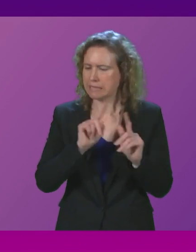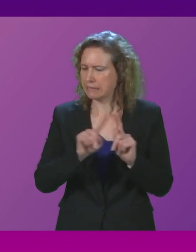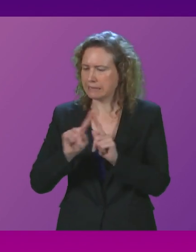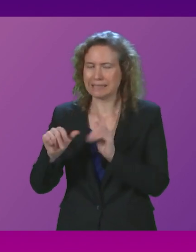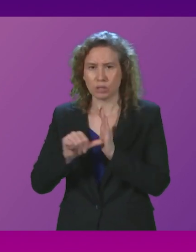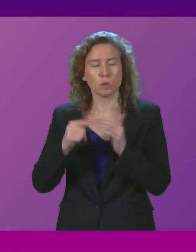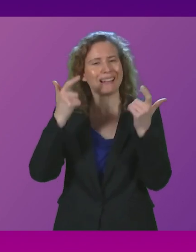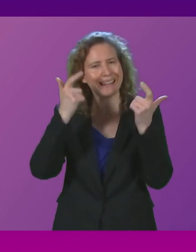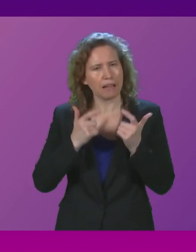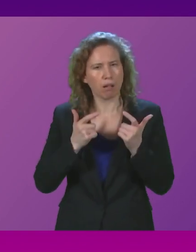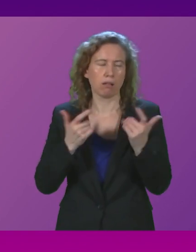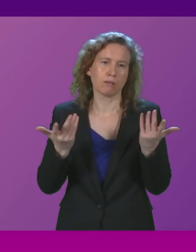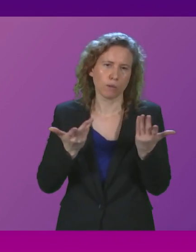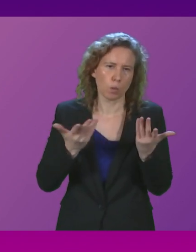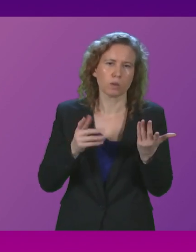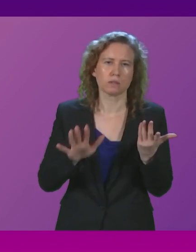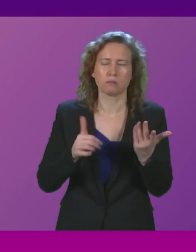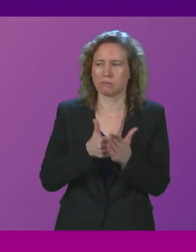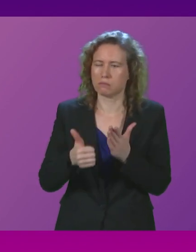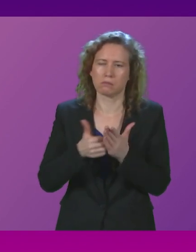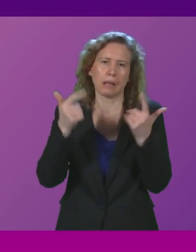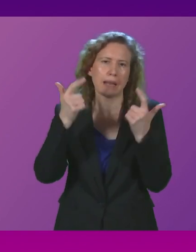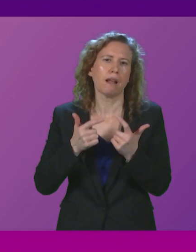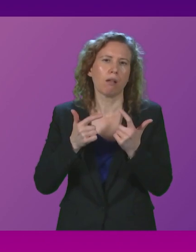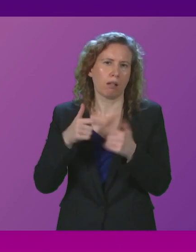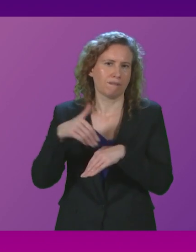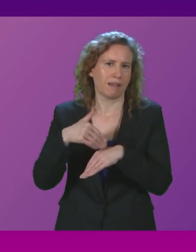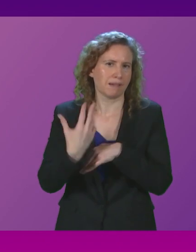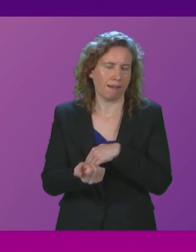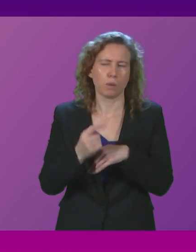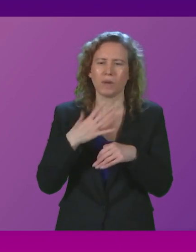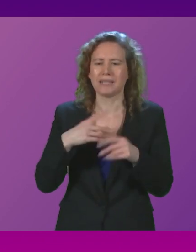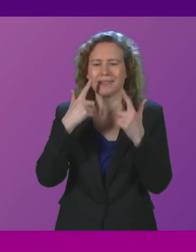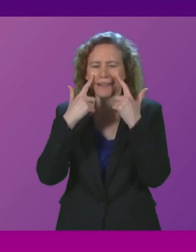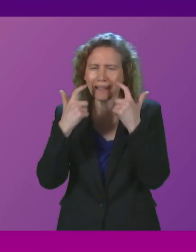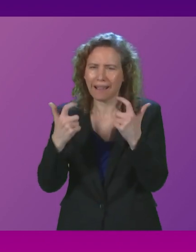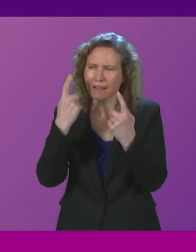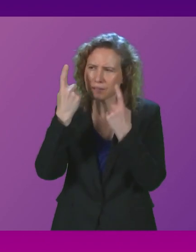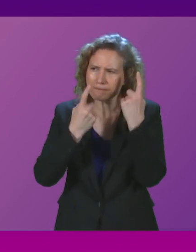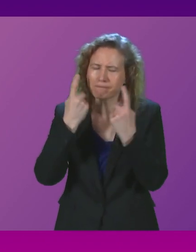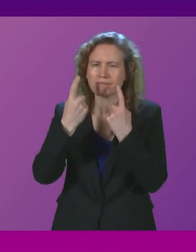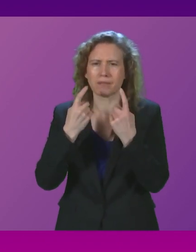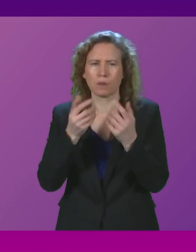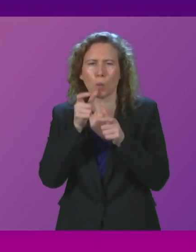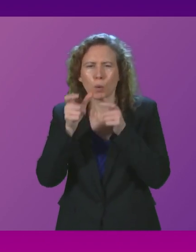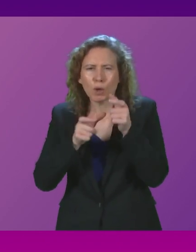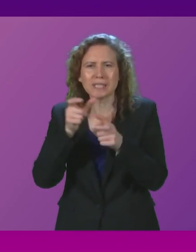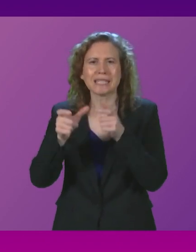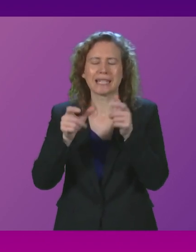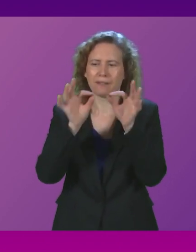legal issues that are inevitably involved and give careful thought to the framing and the wording of an apology.